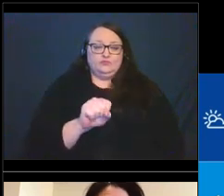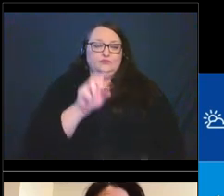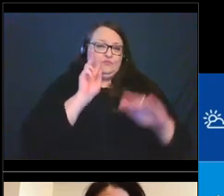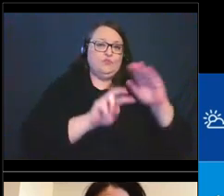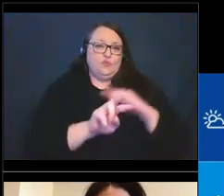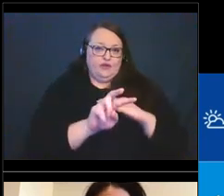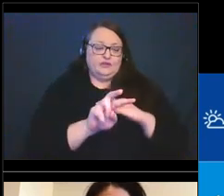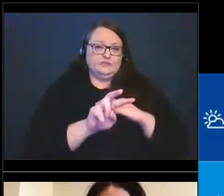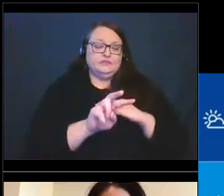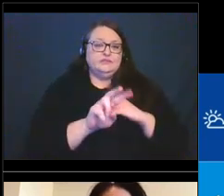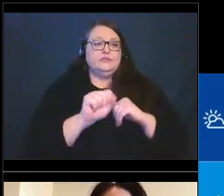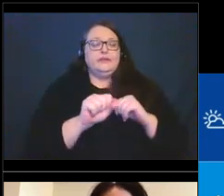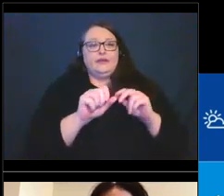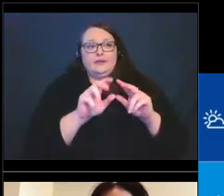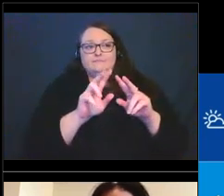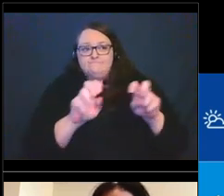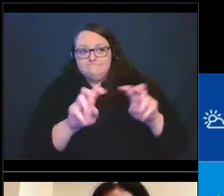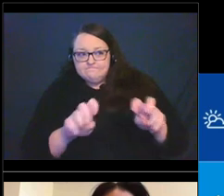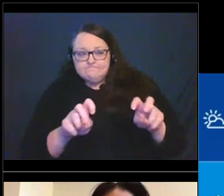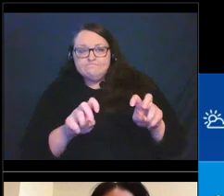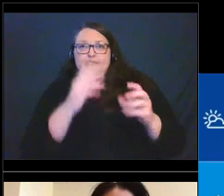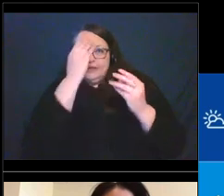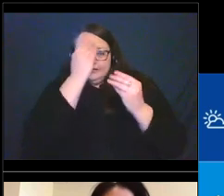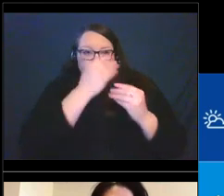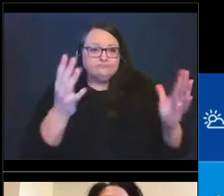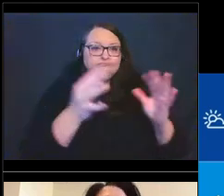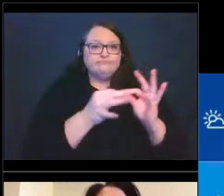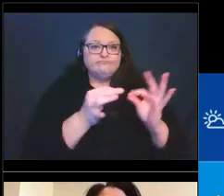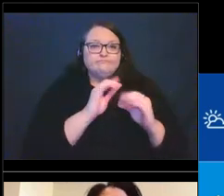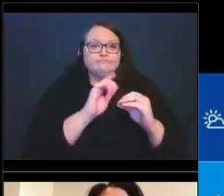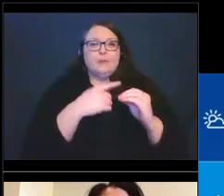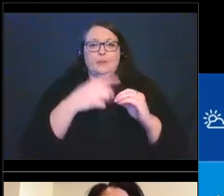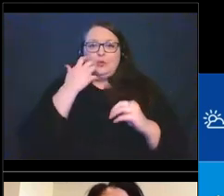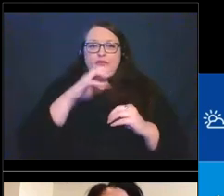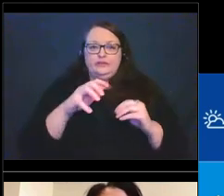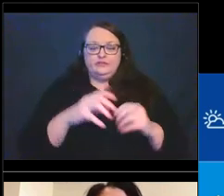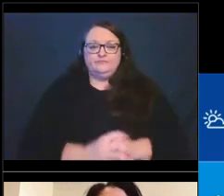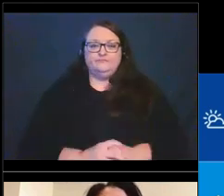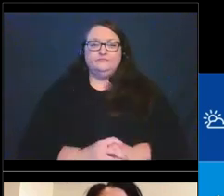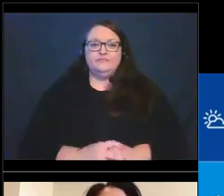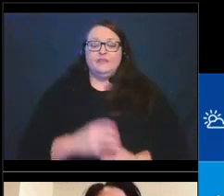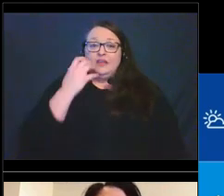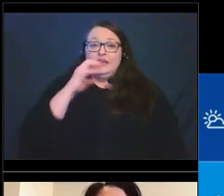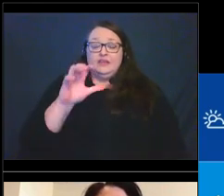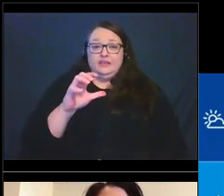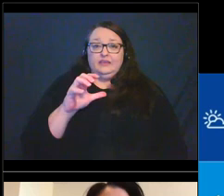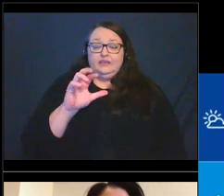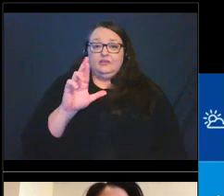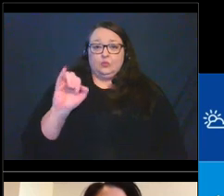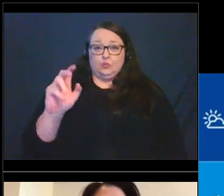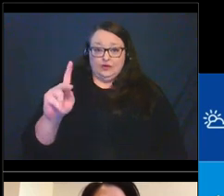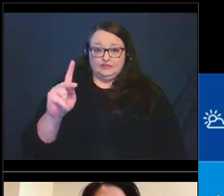to assess and message the forecasted heat. HeatRisk is a color and number based framework